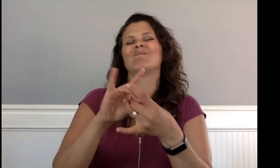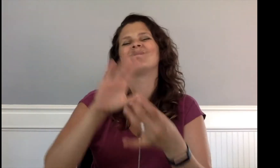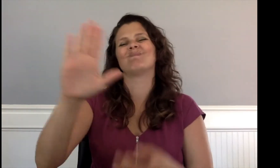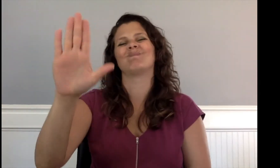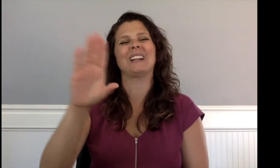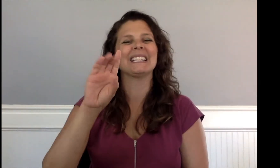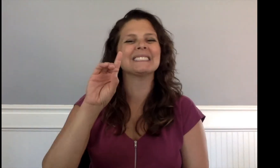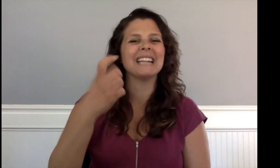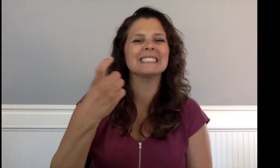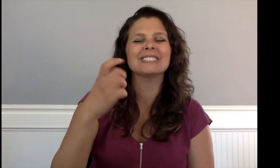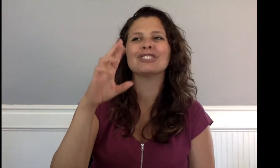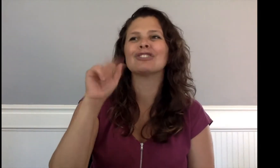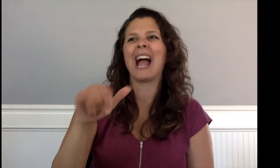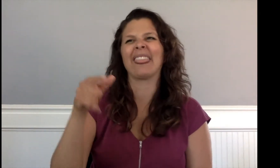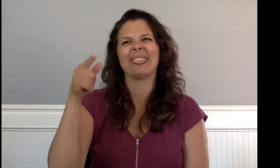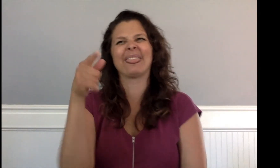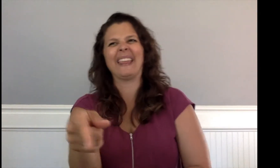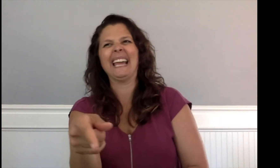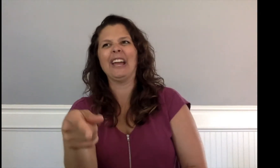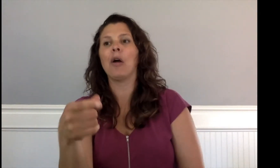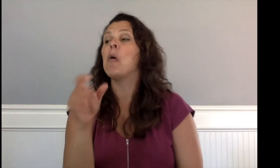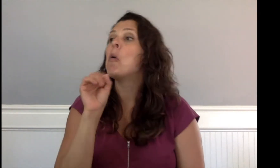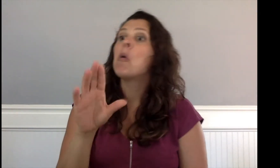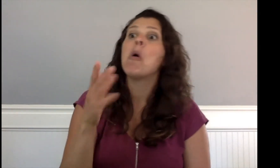that explain why Dex and Ray came here